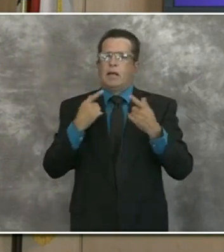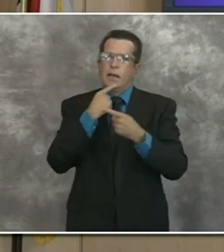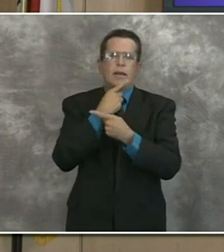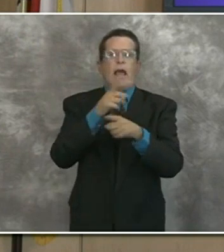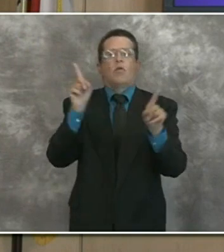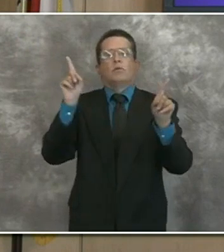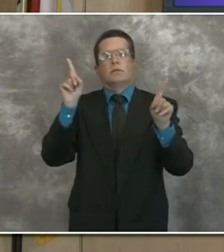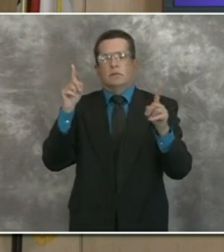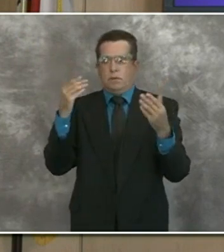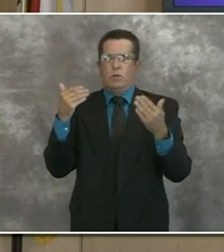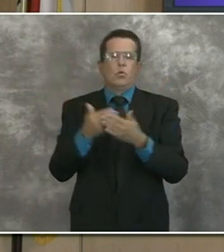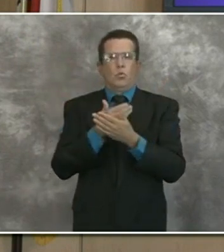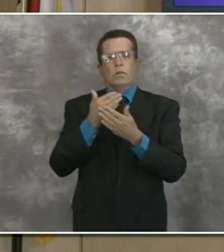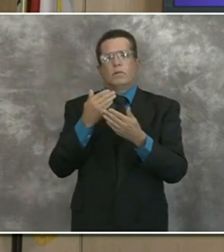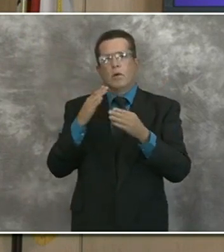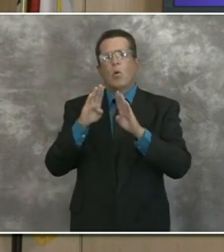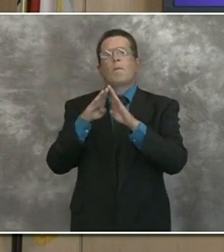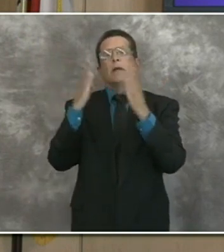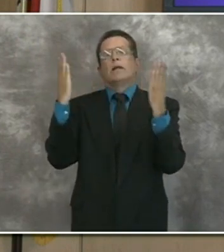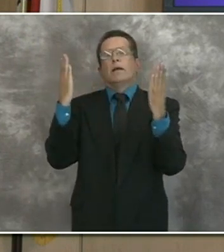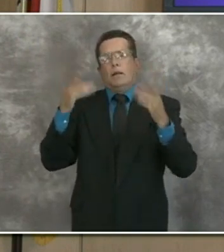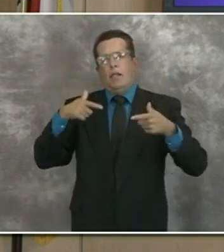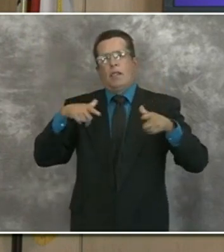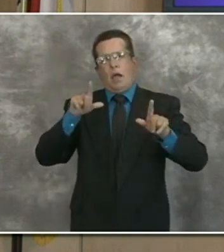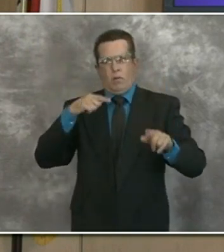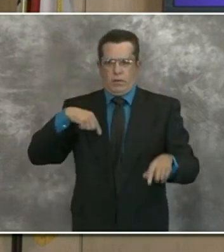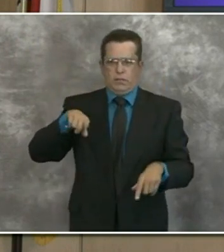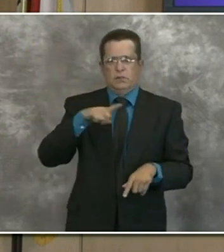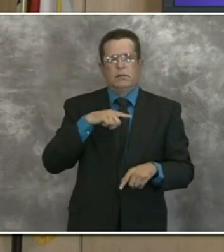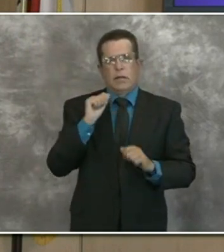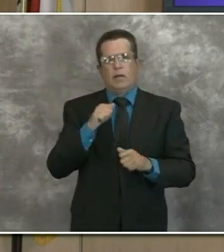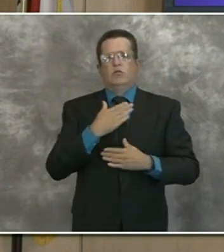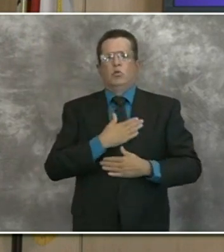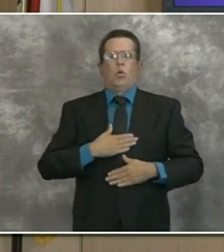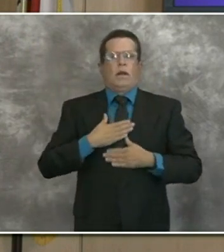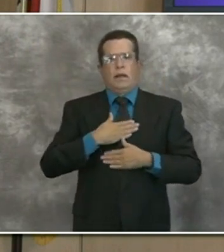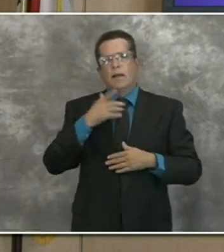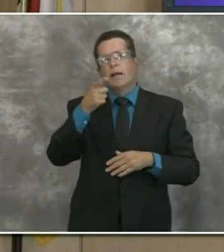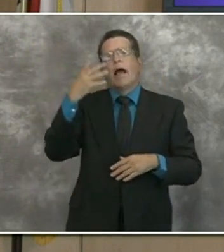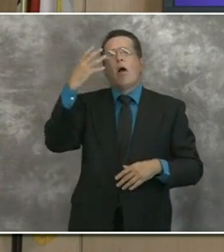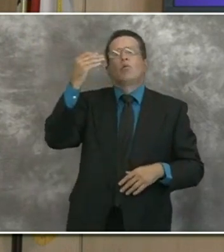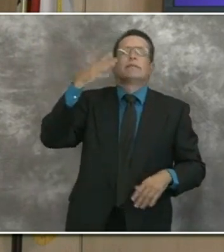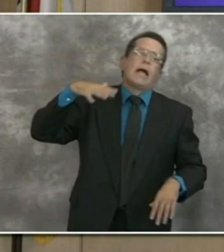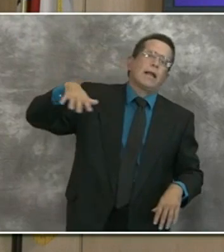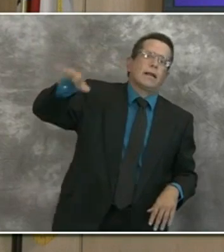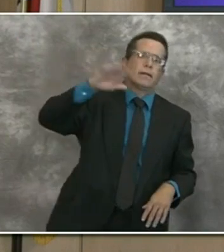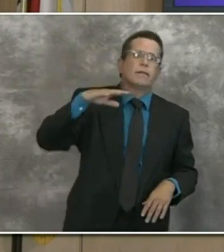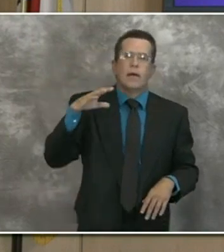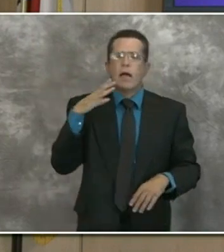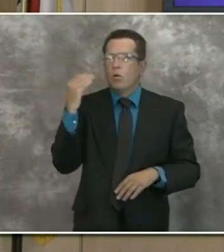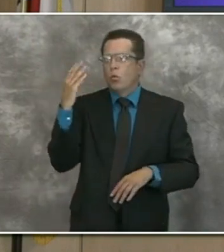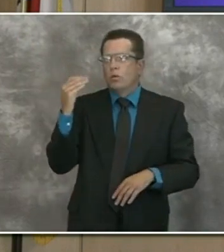CREATE MORE PARKS AND TRAILS AND OPEN SPACE AND CAMPGROUNDS I'M PARTICULARLY EXCITED TO ANNOUNCE THE RESUMPTION OF